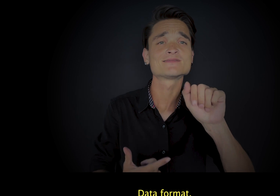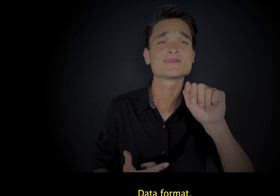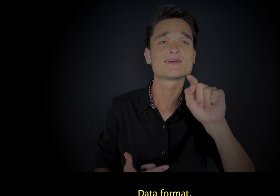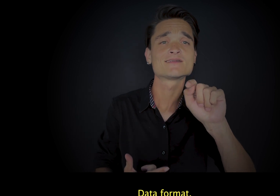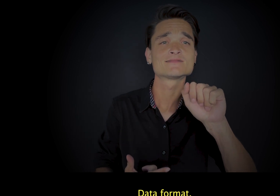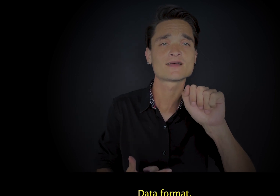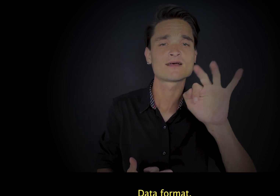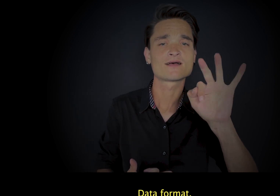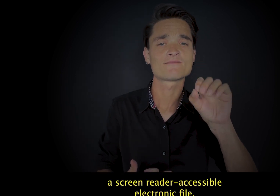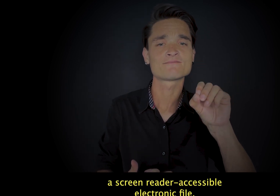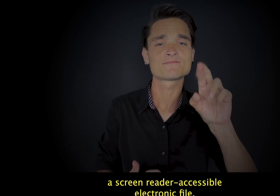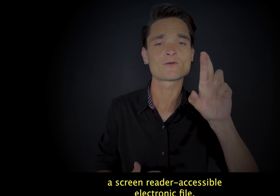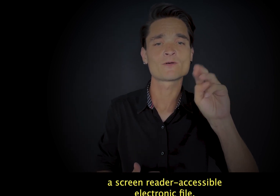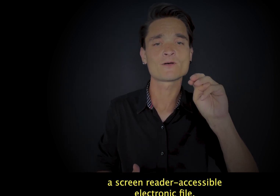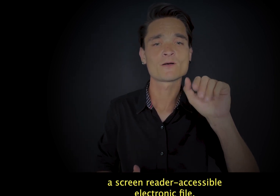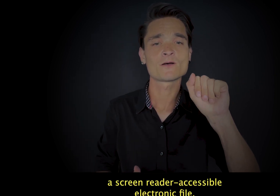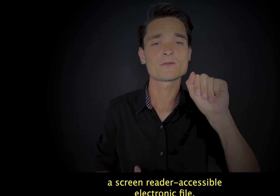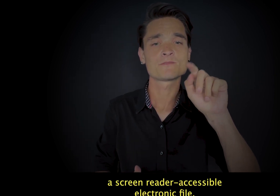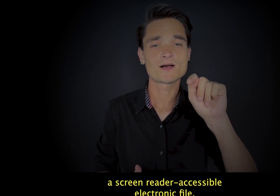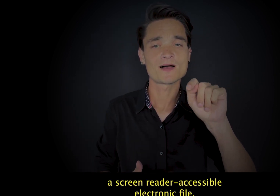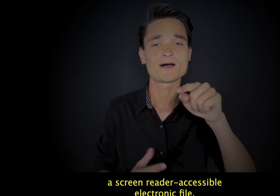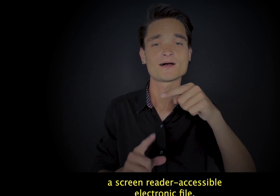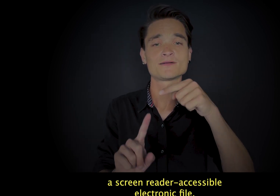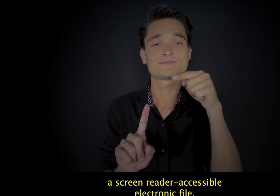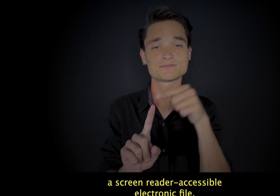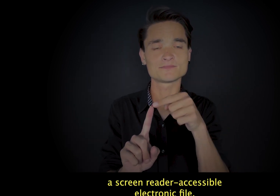Data format, a screen reader-accessible electronic file,